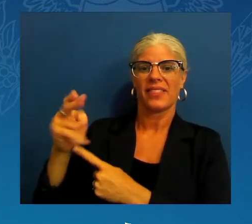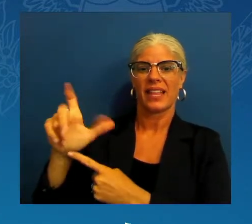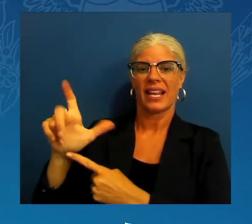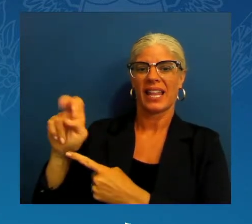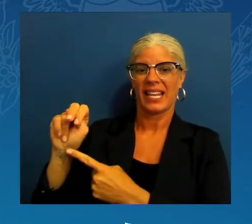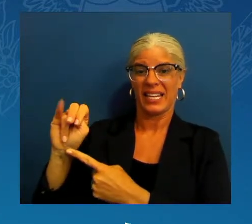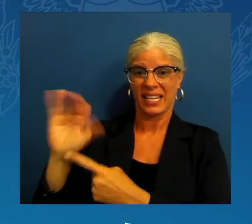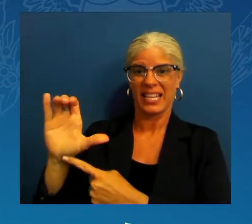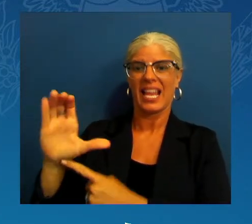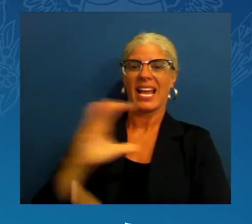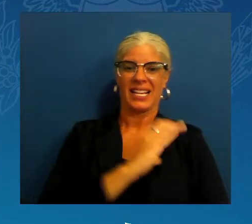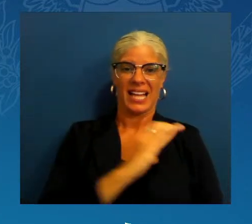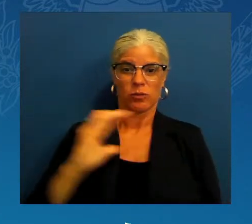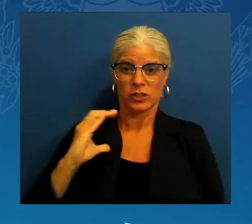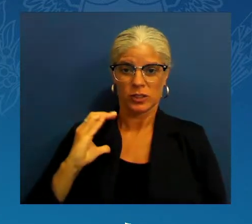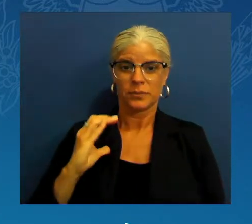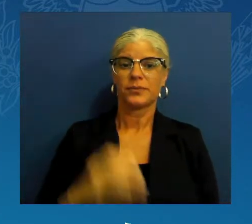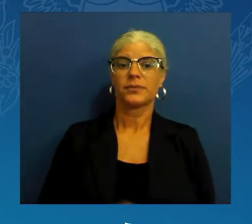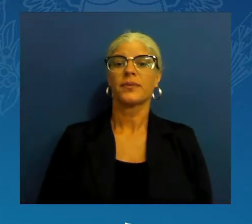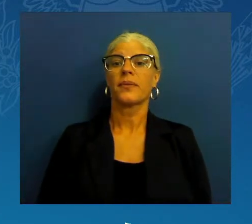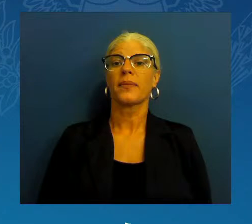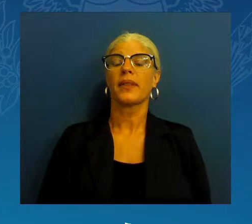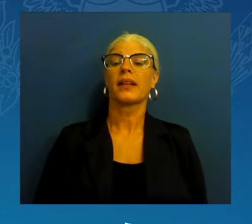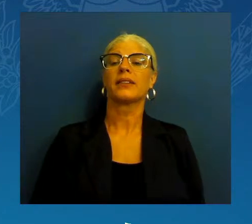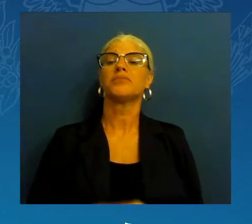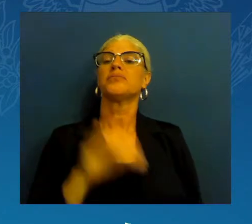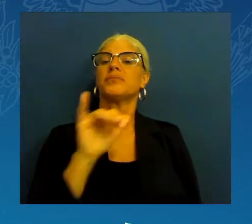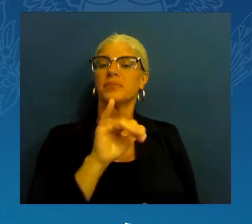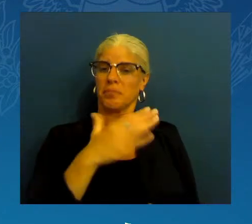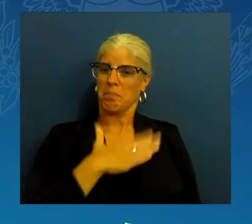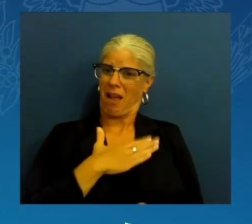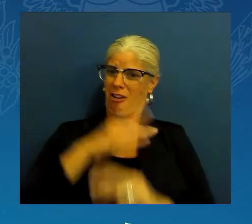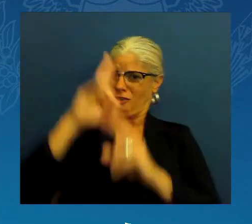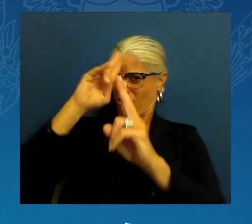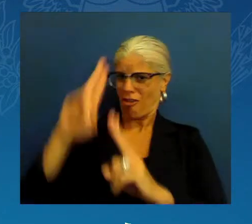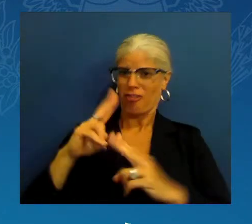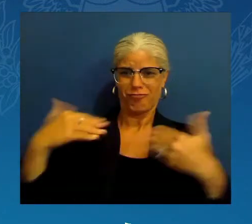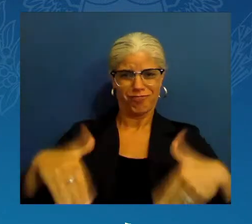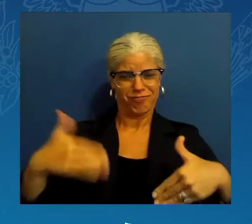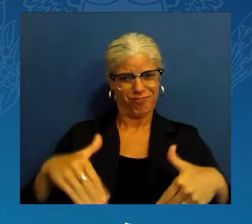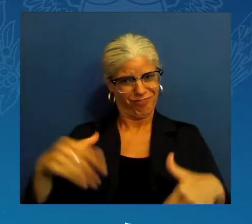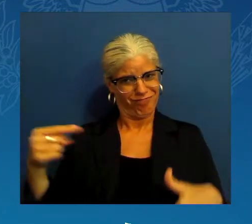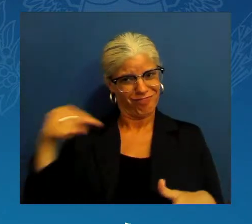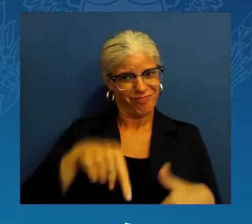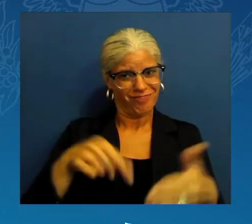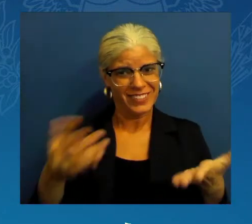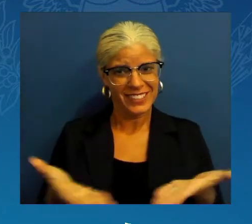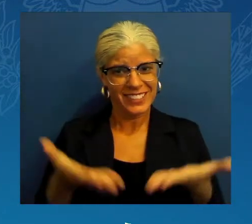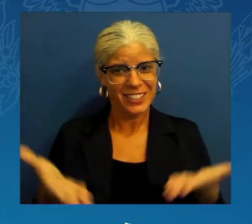it is my great honor to be with everyone this evening. And I th- -- please have a seat. I thought everyone one was standing.